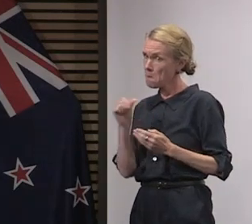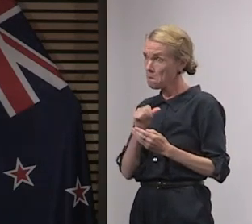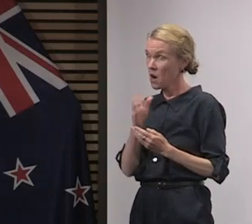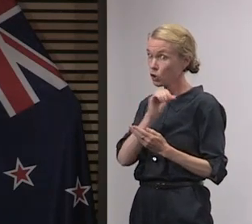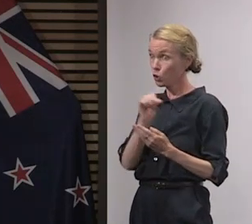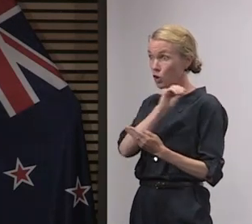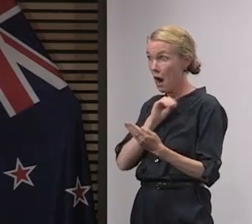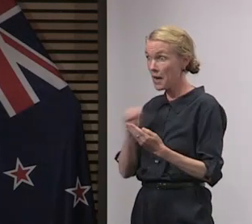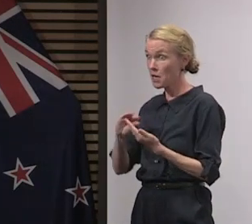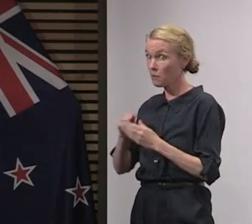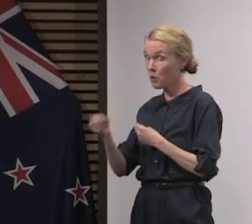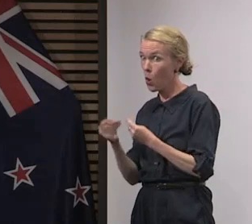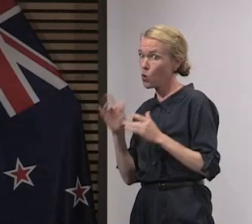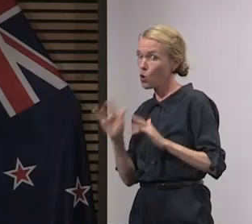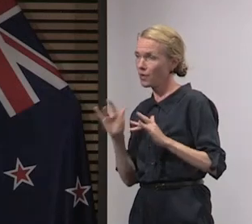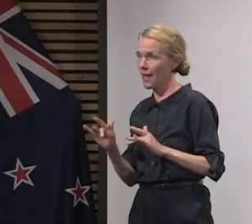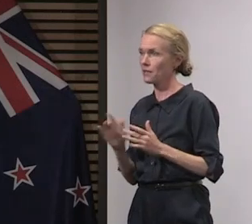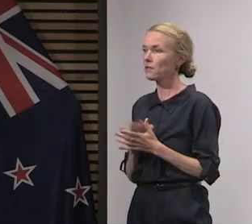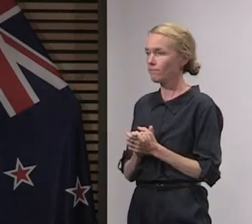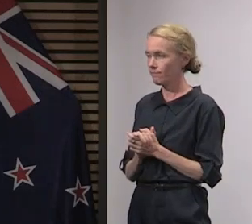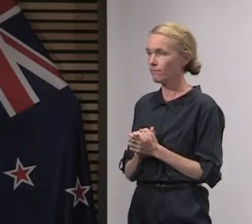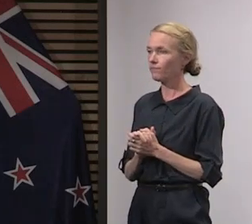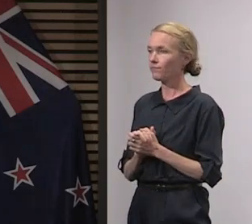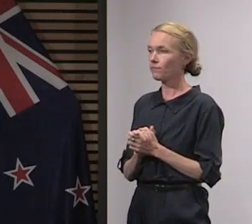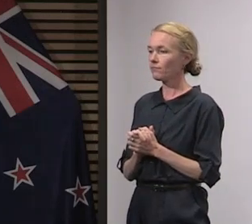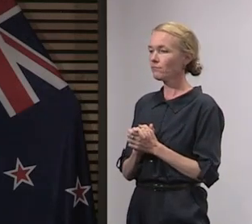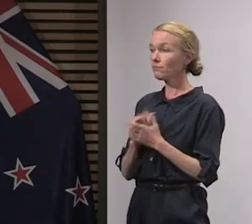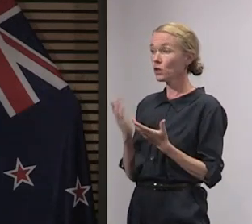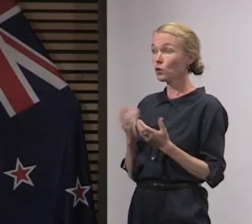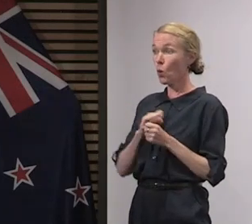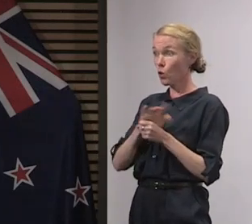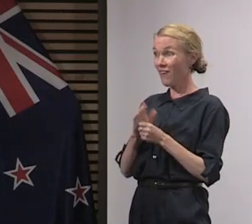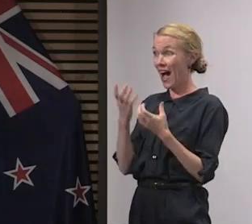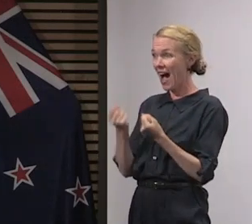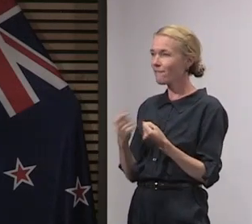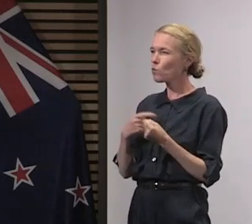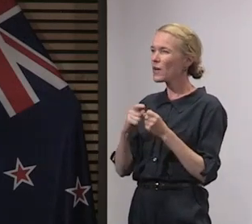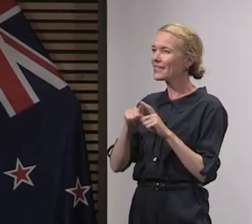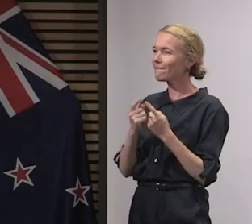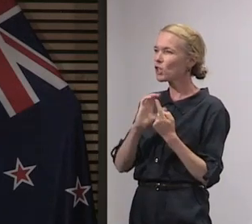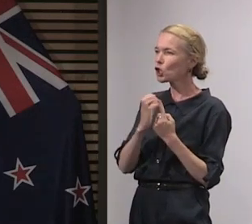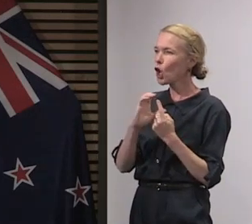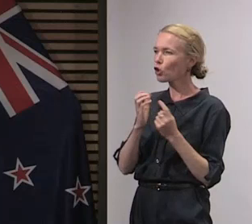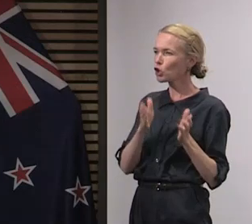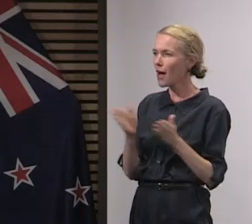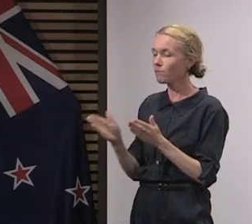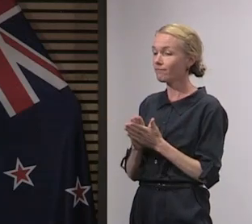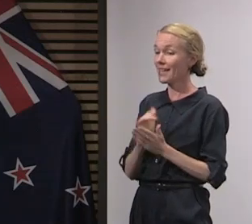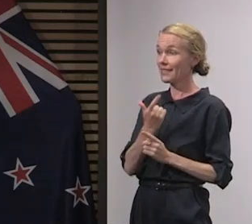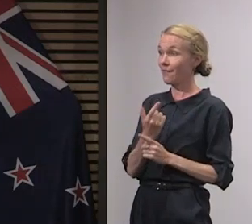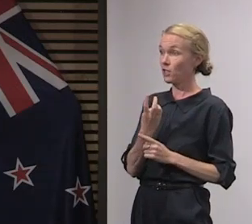each of those cases under investigation to determine whether they can or should be classified as community